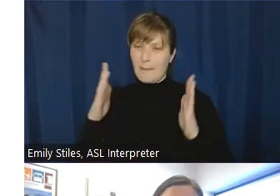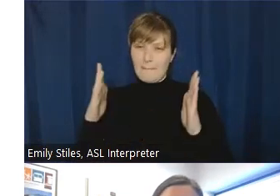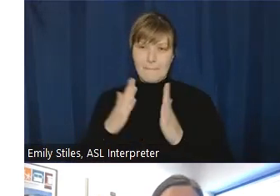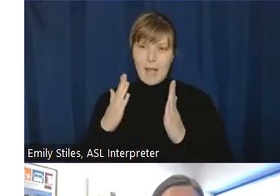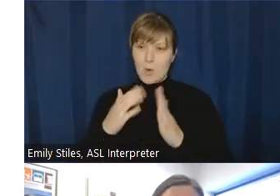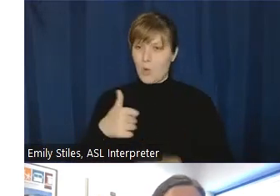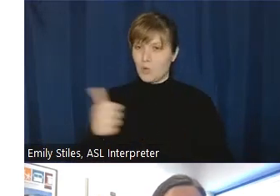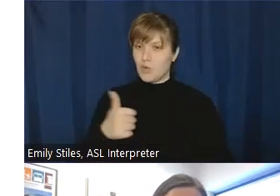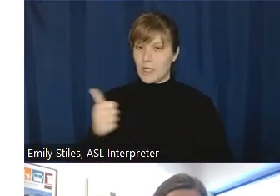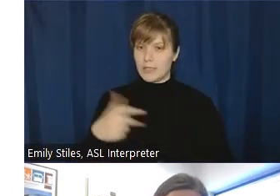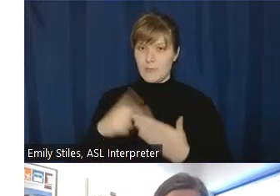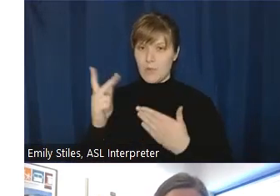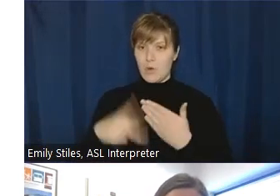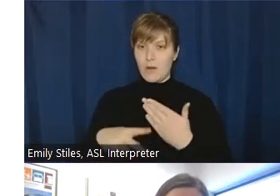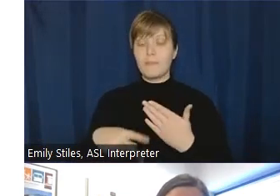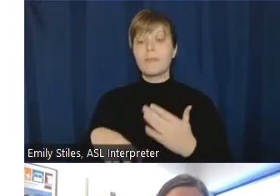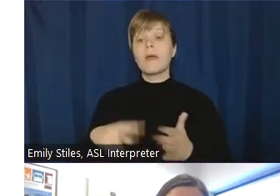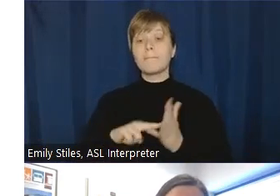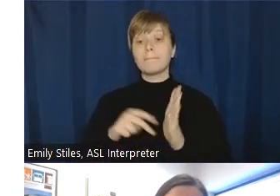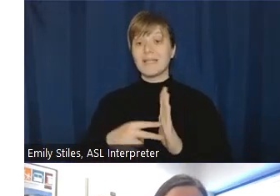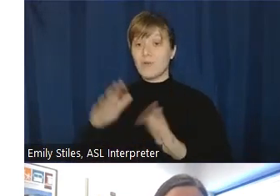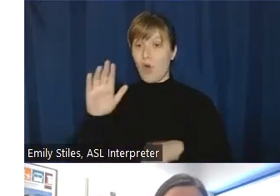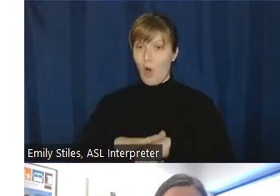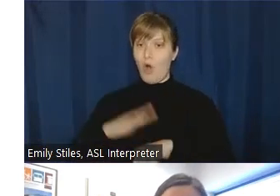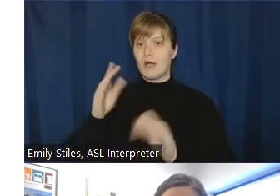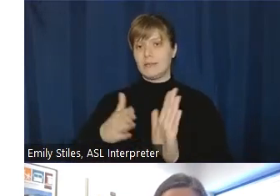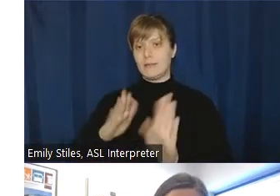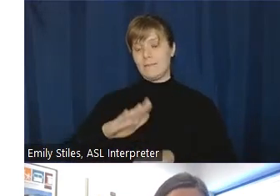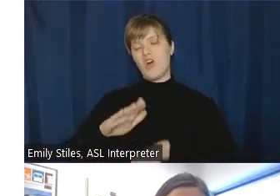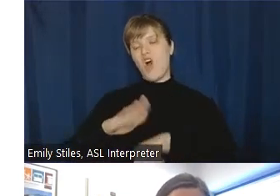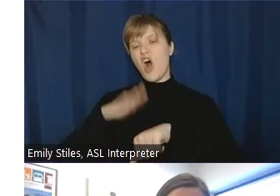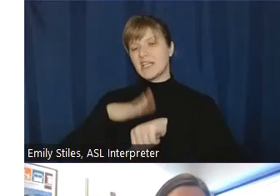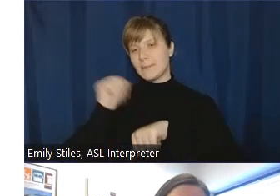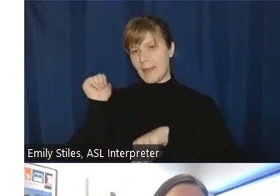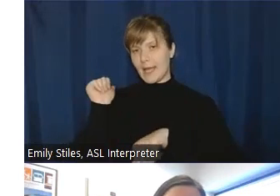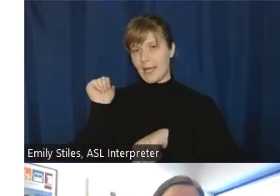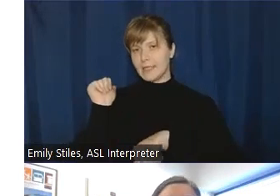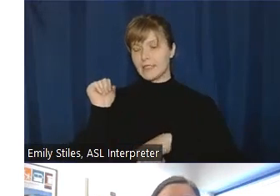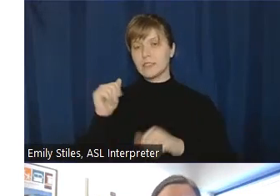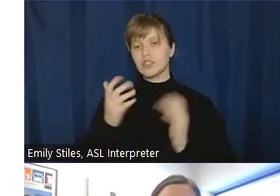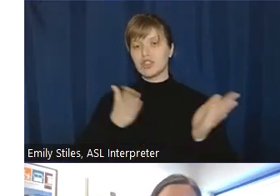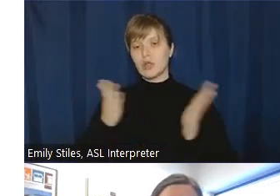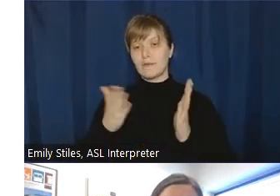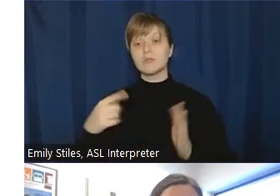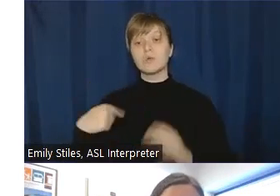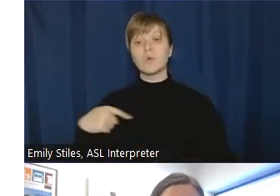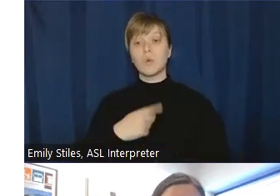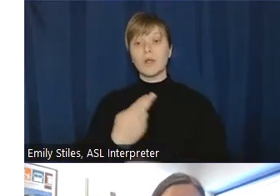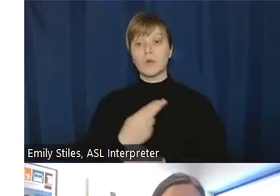which is an on-demand service that uses our paratransit vans. The service combines—it